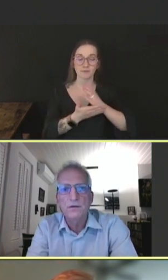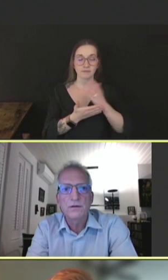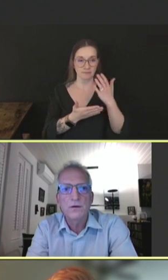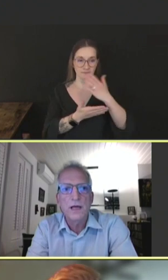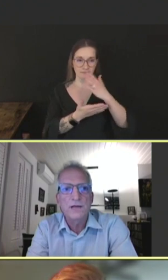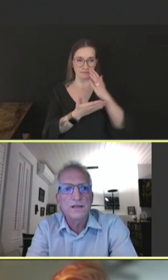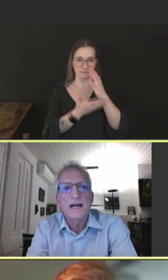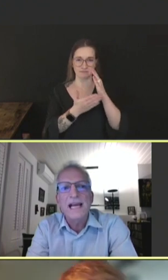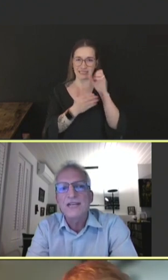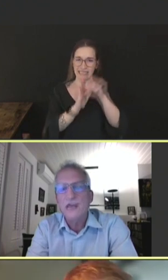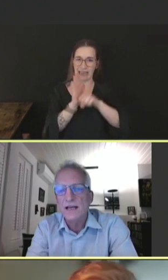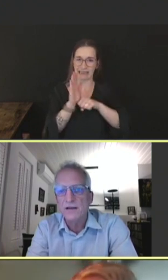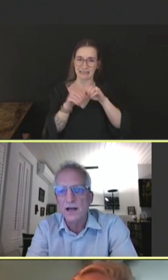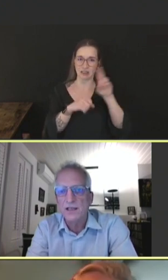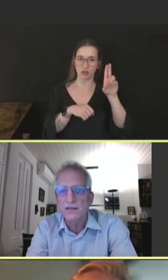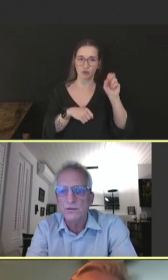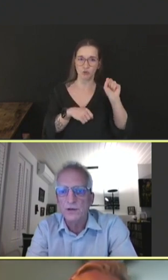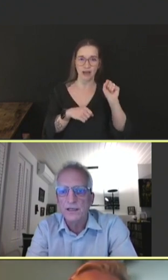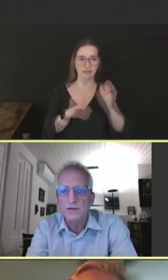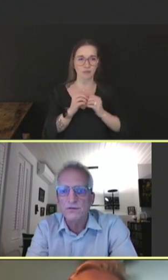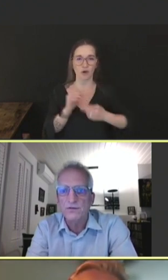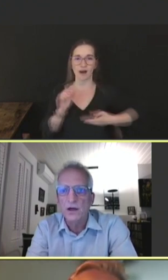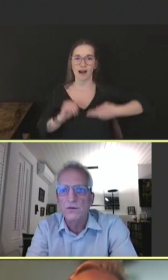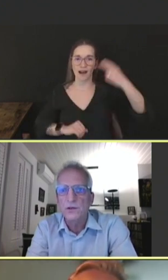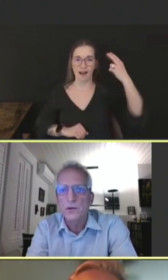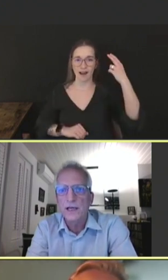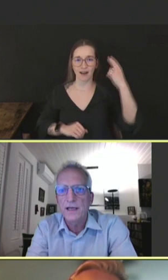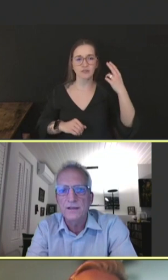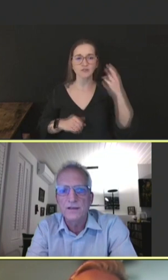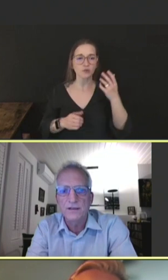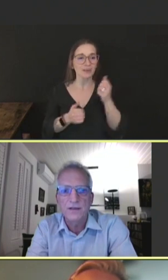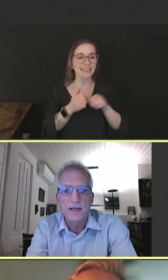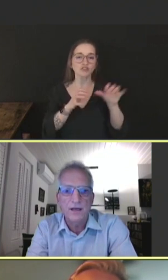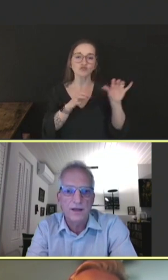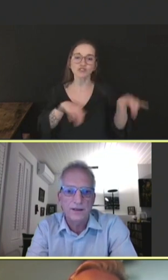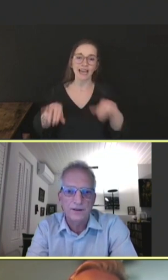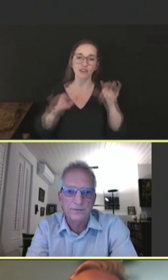you know -- these are each standardized -- their rates of new cases than others.